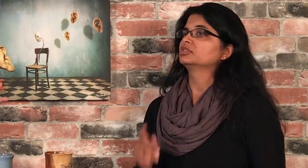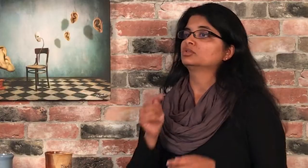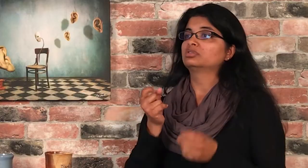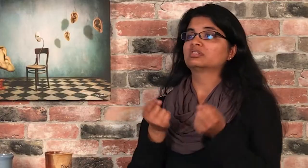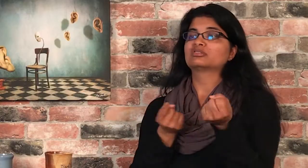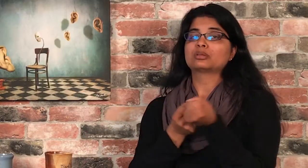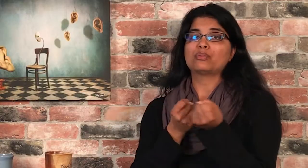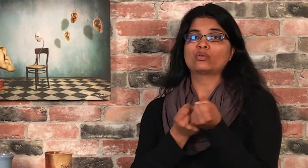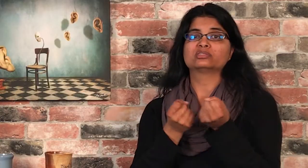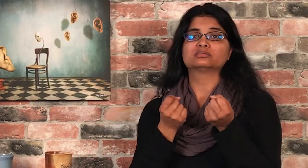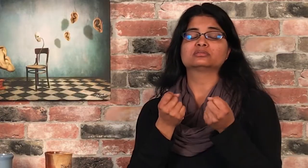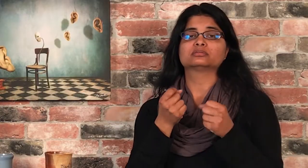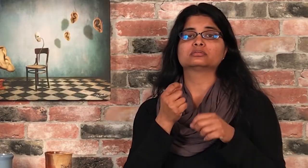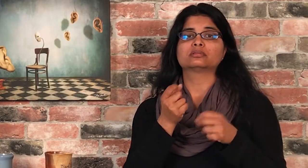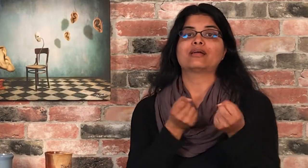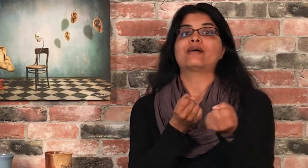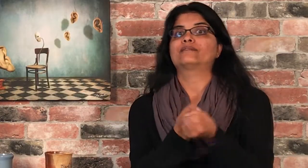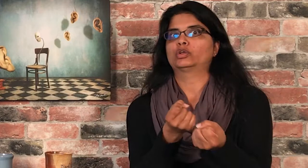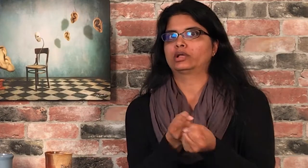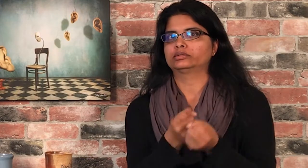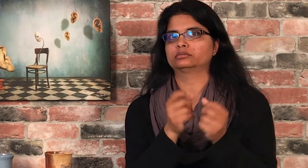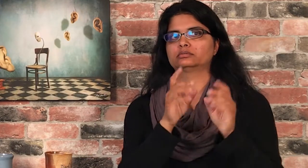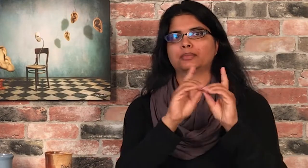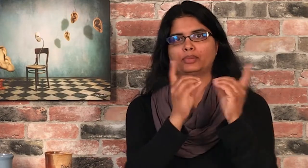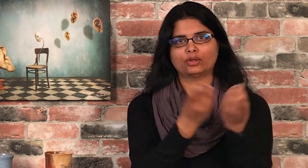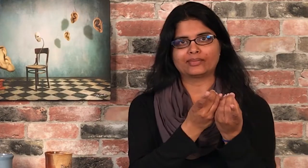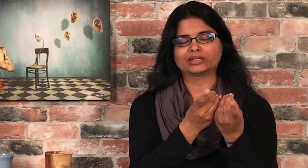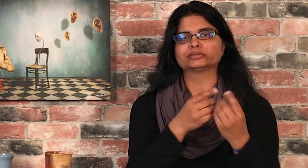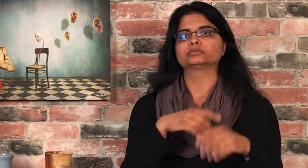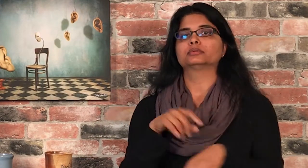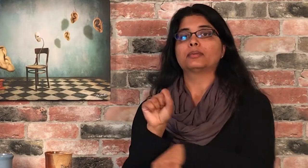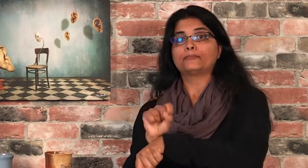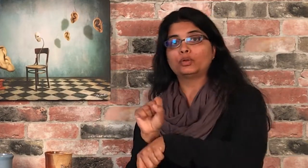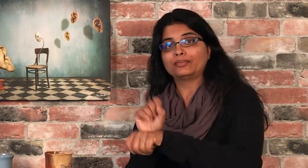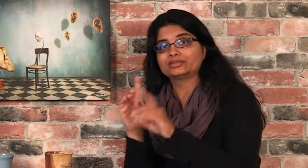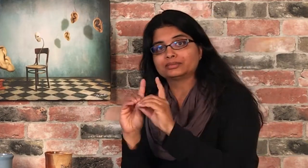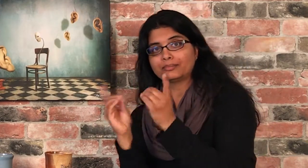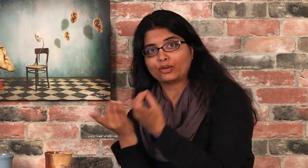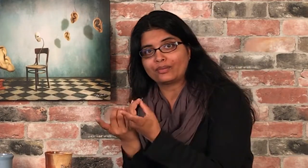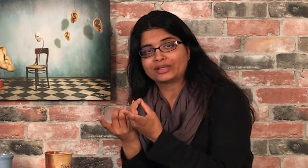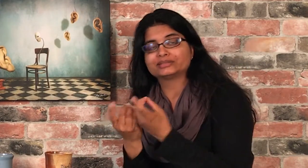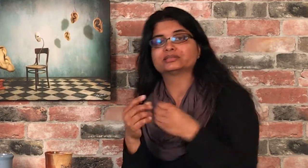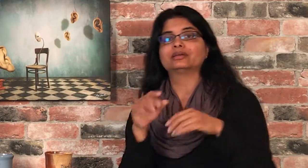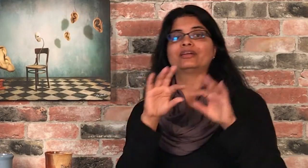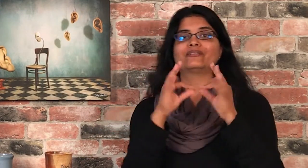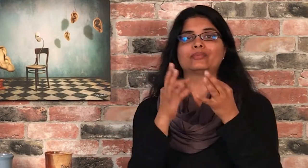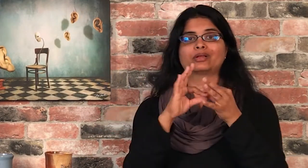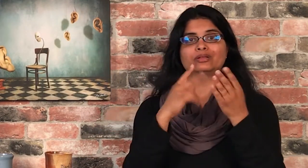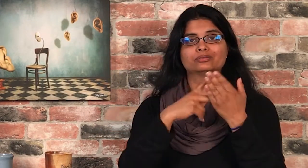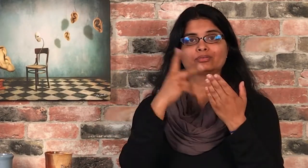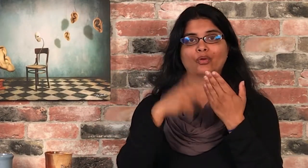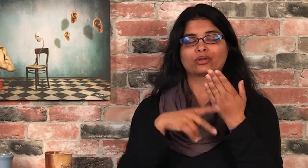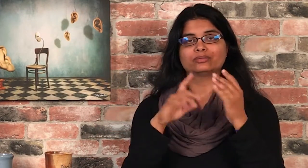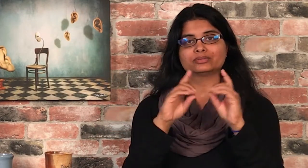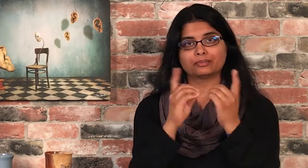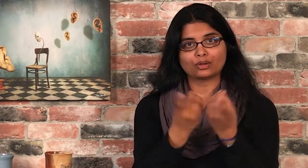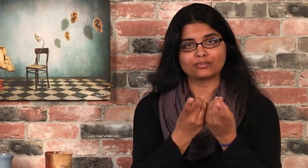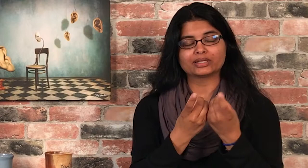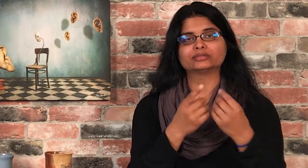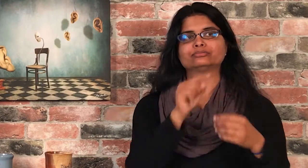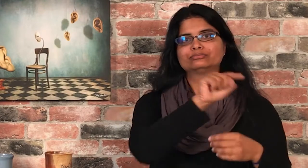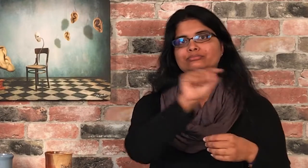Fatima: To support the advocacy department, the employment department, the family mentoring department